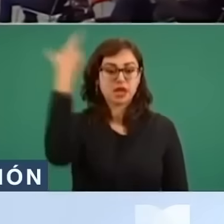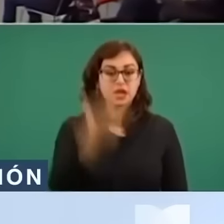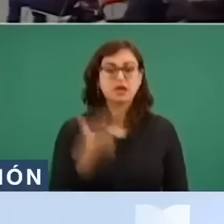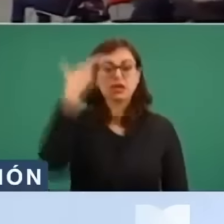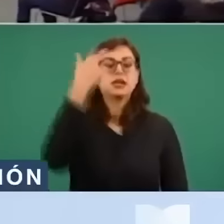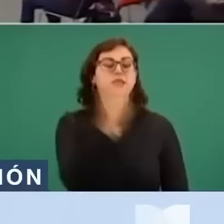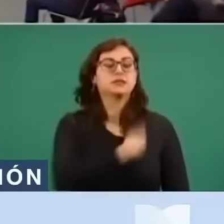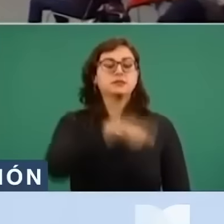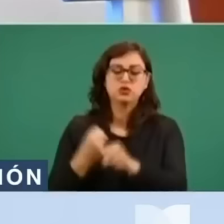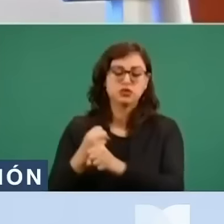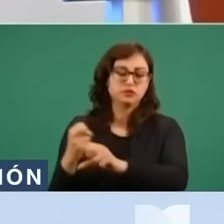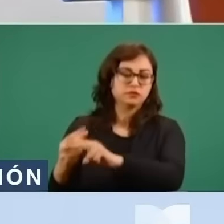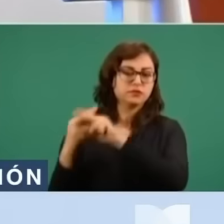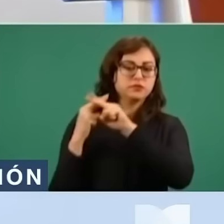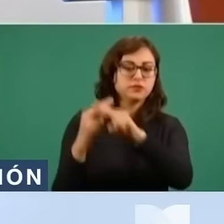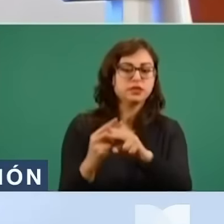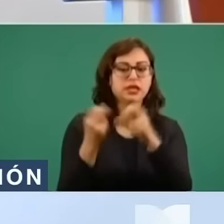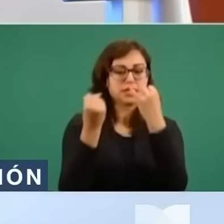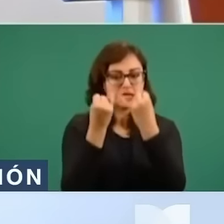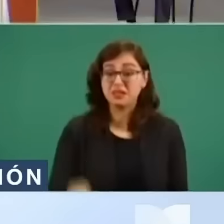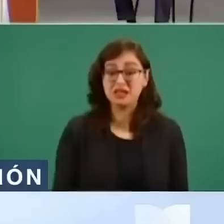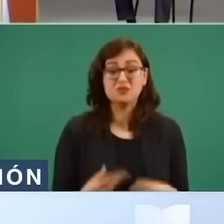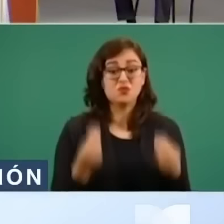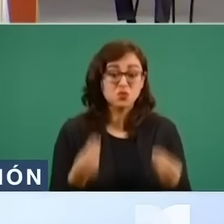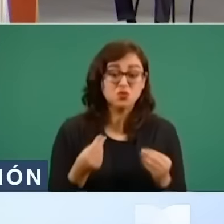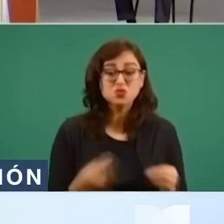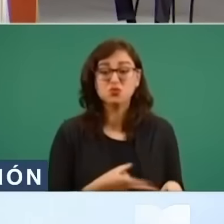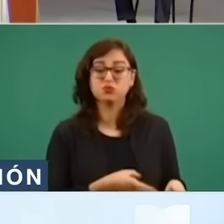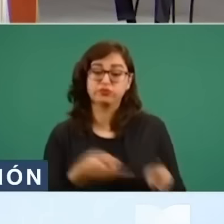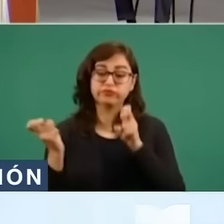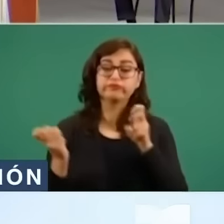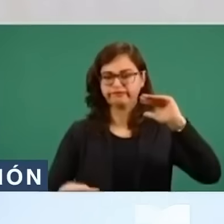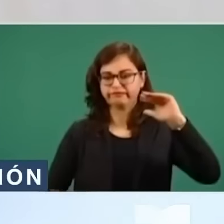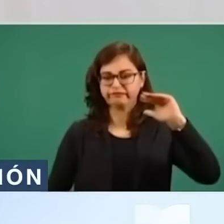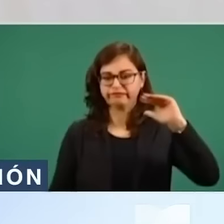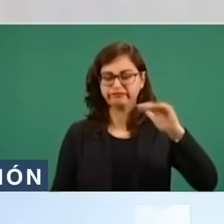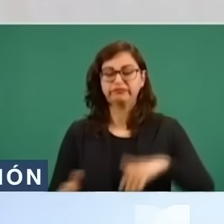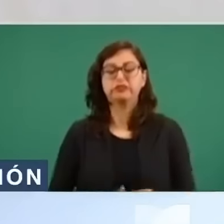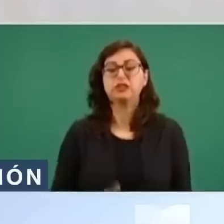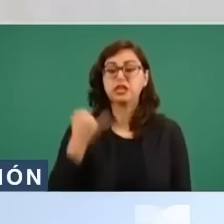PUEBLO DE MÉXICO. SU MAJESTAD FELIPE SEXTO EN 2019, ANDRÉS MANUEL LÓPEZ